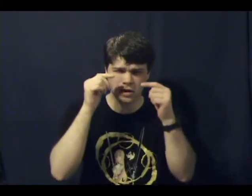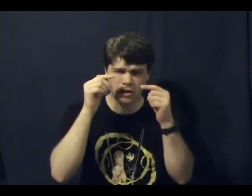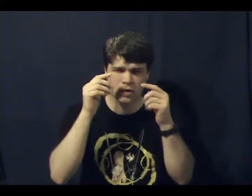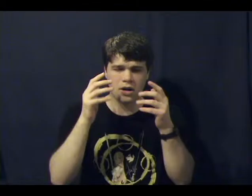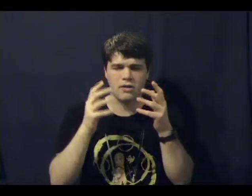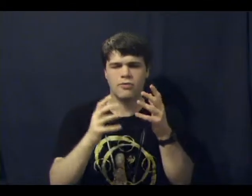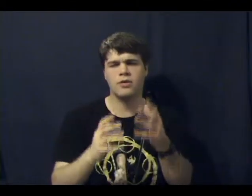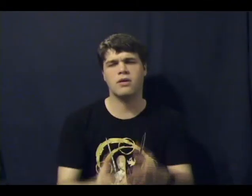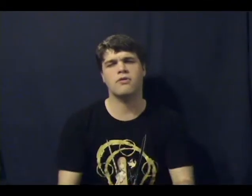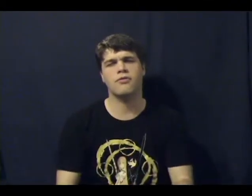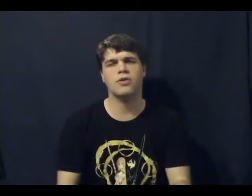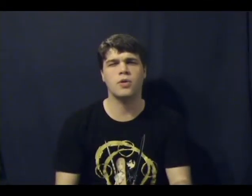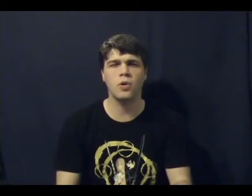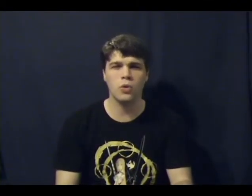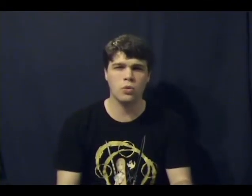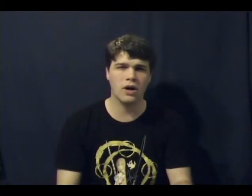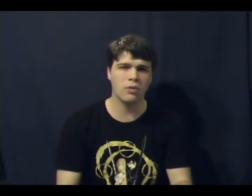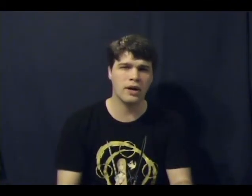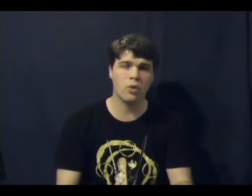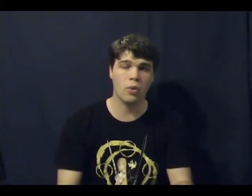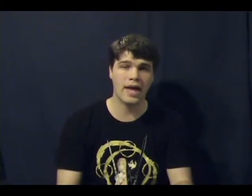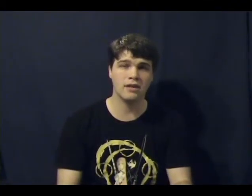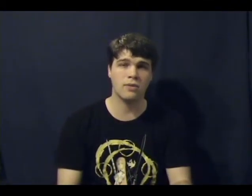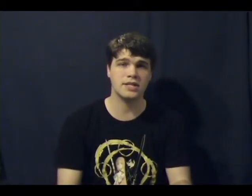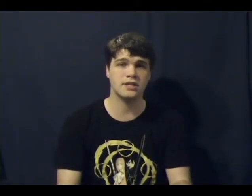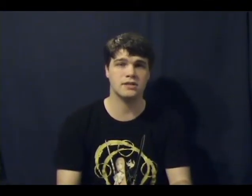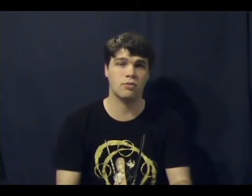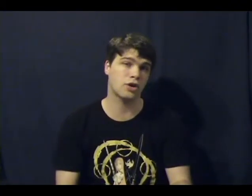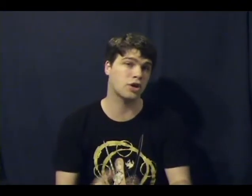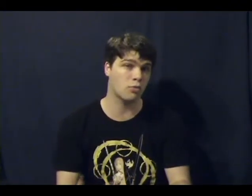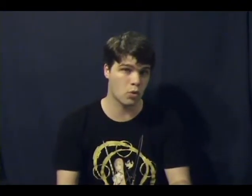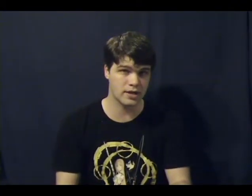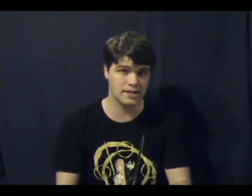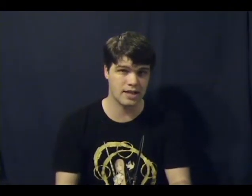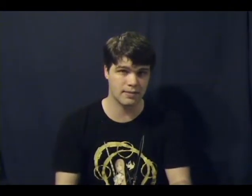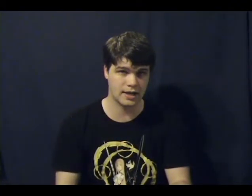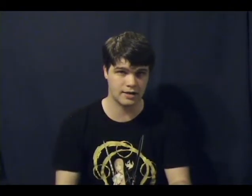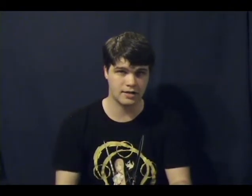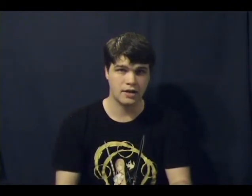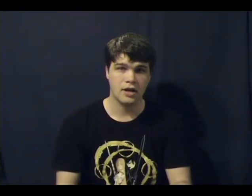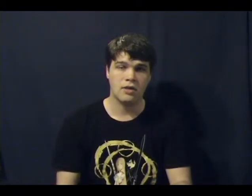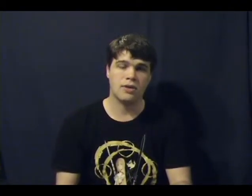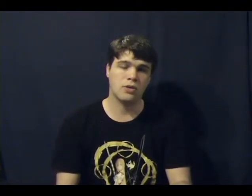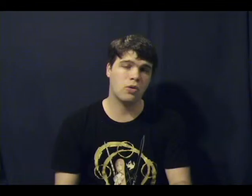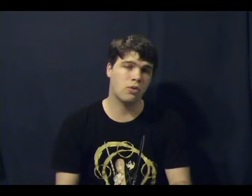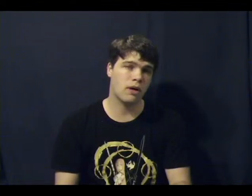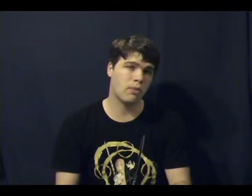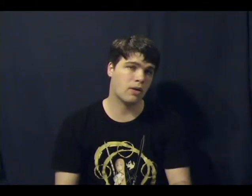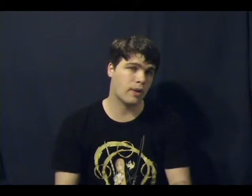for the who, what, where, when questions, and we're going to go more into them later, but the who, what, where,